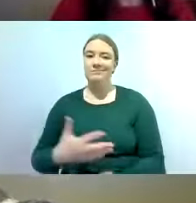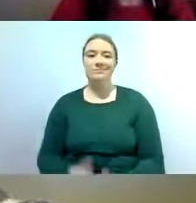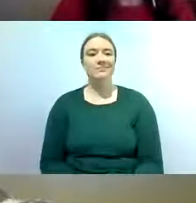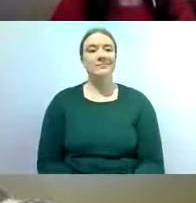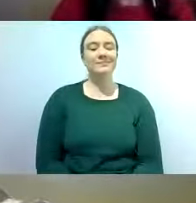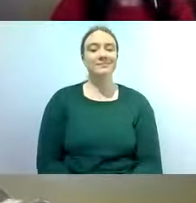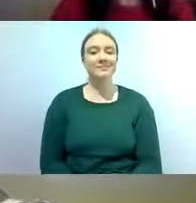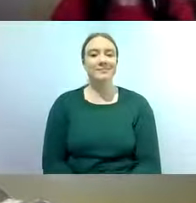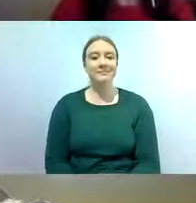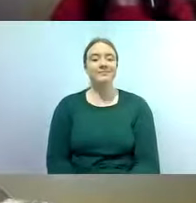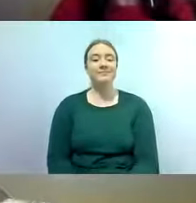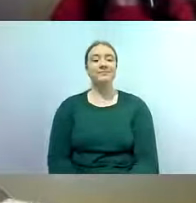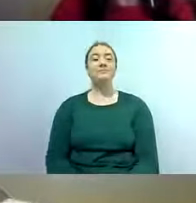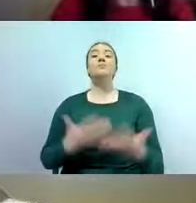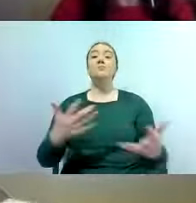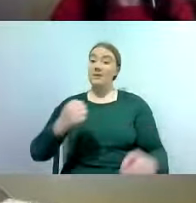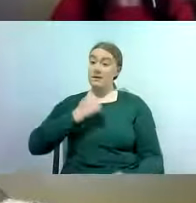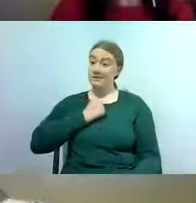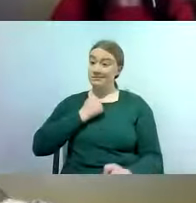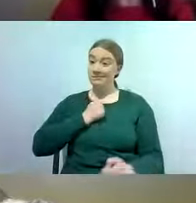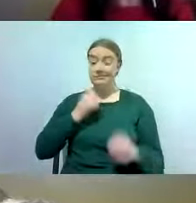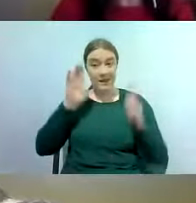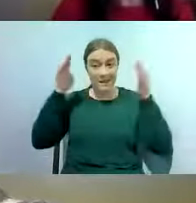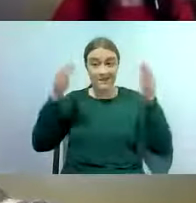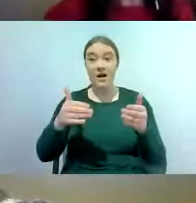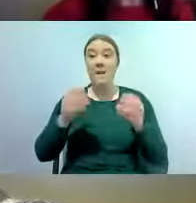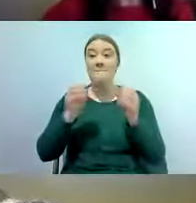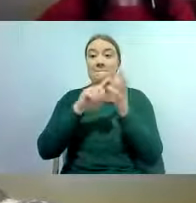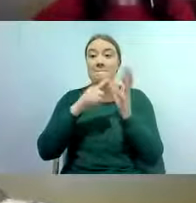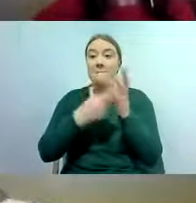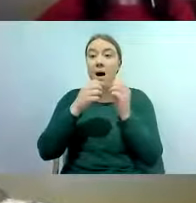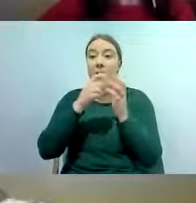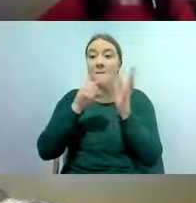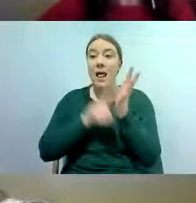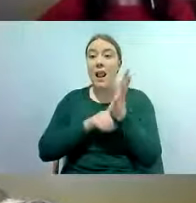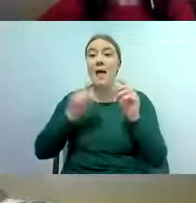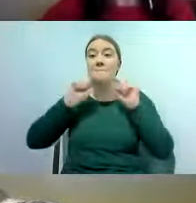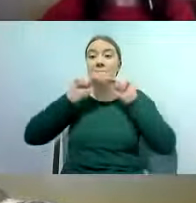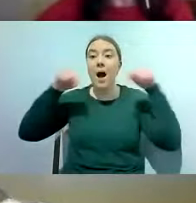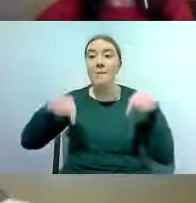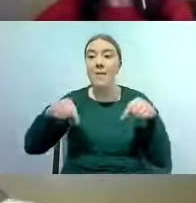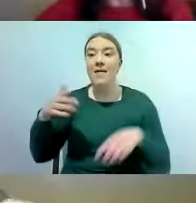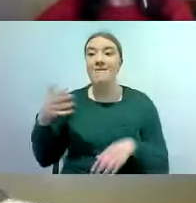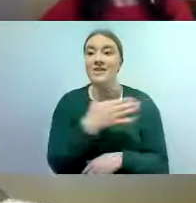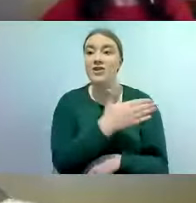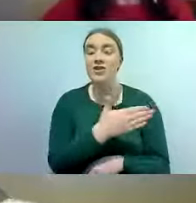so my part is going to be about barbel and i'm going to tell you a bit about their ecology so